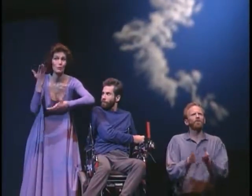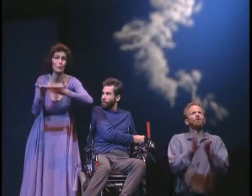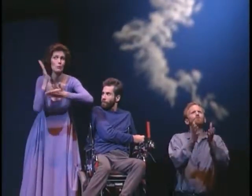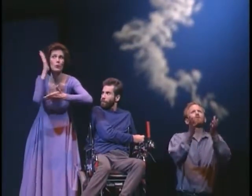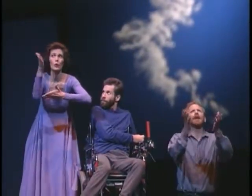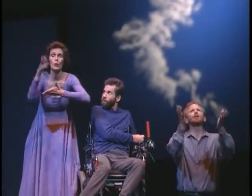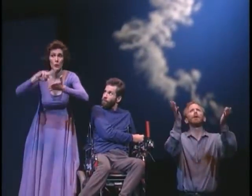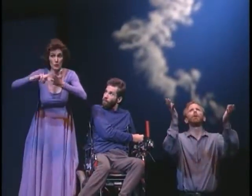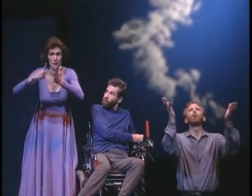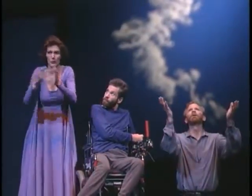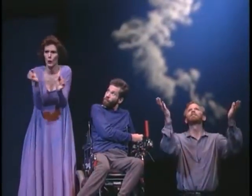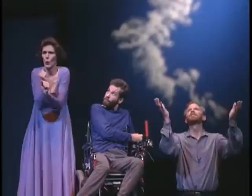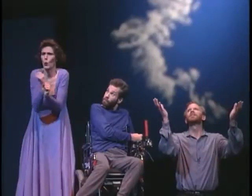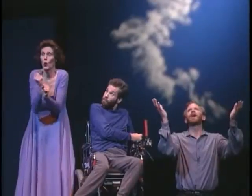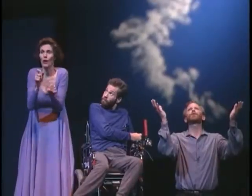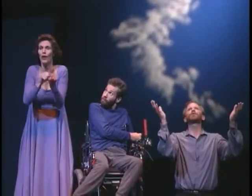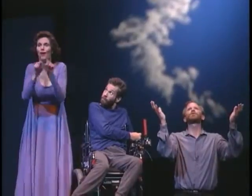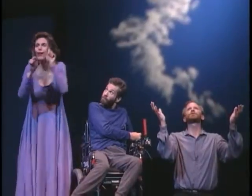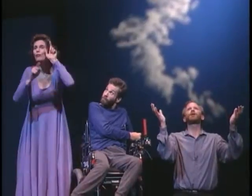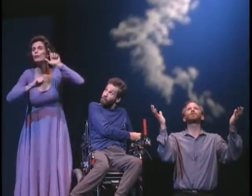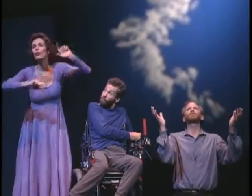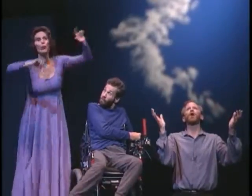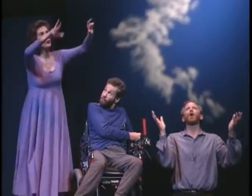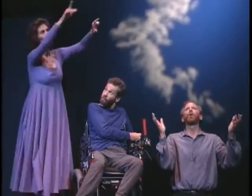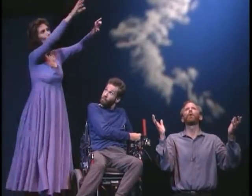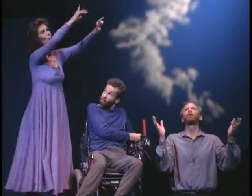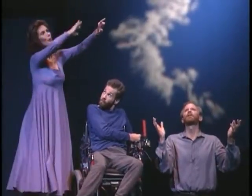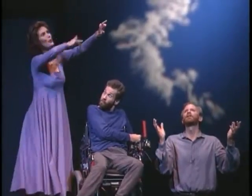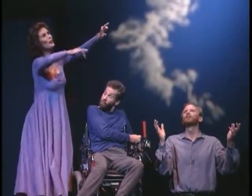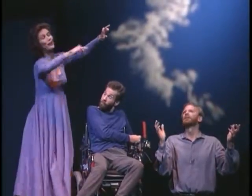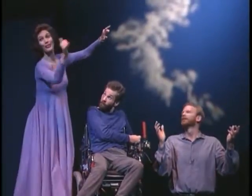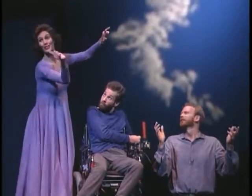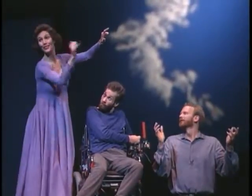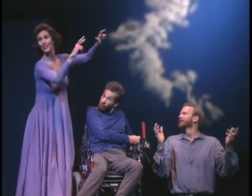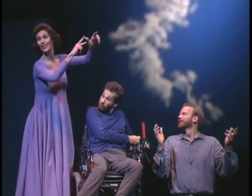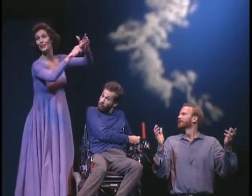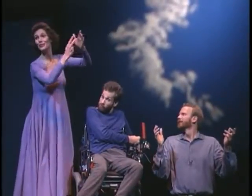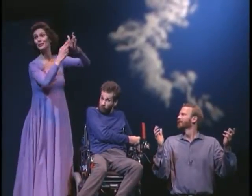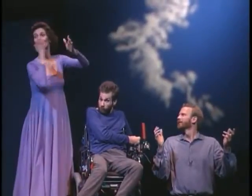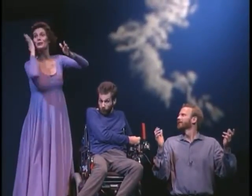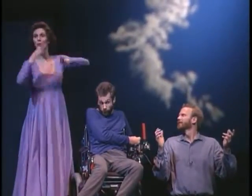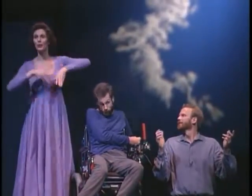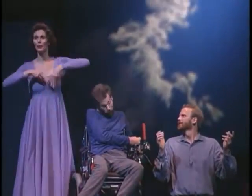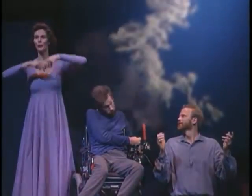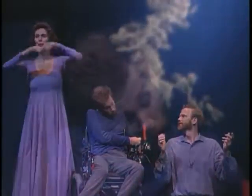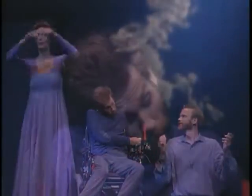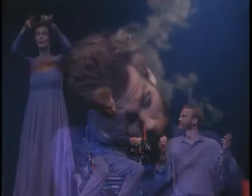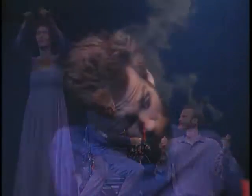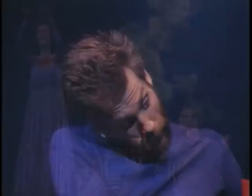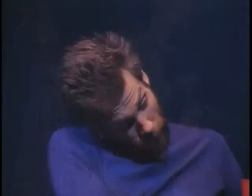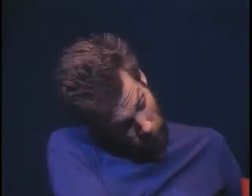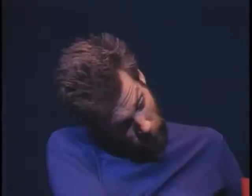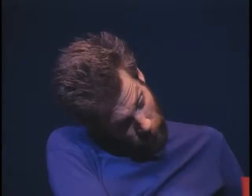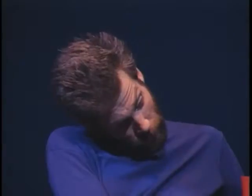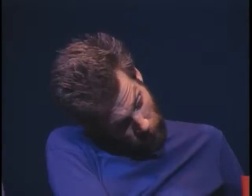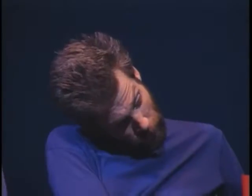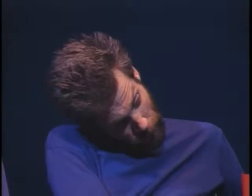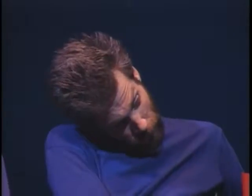moons halo heralds a fresh snow